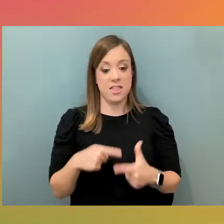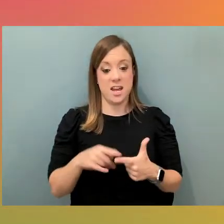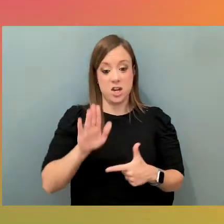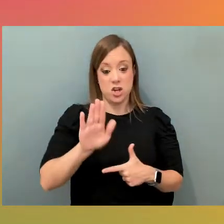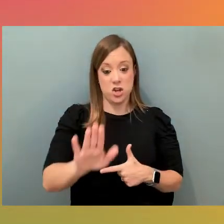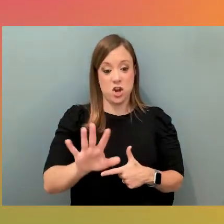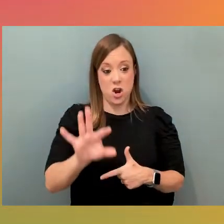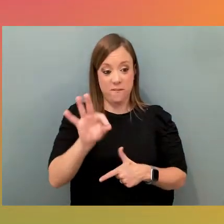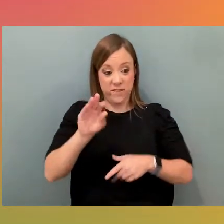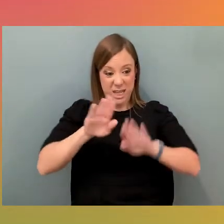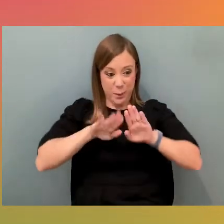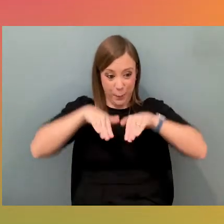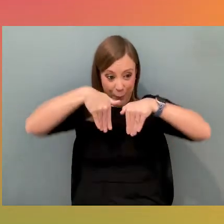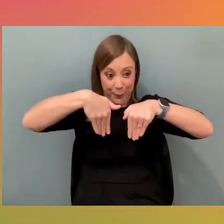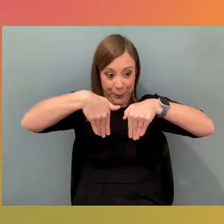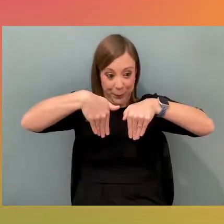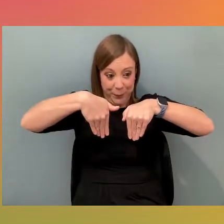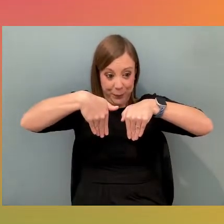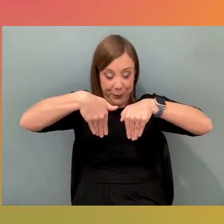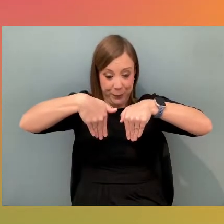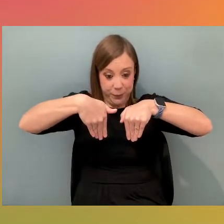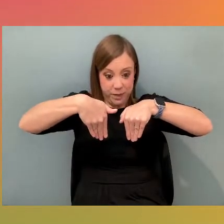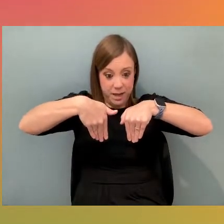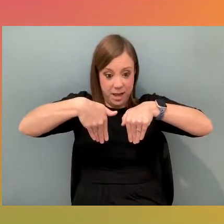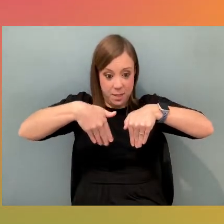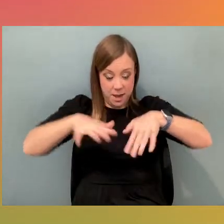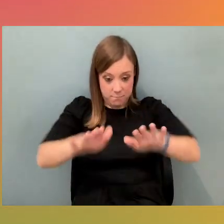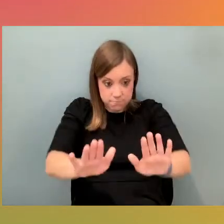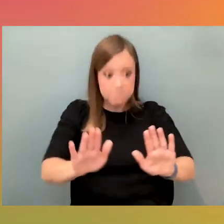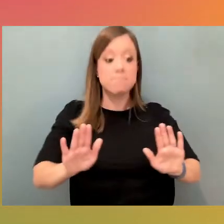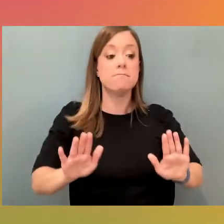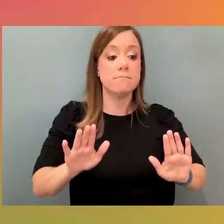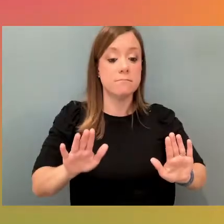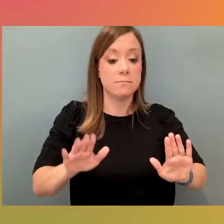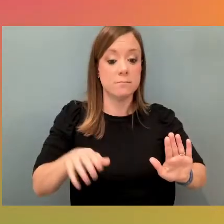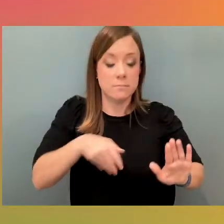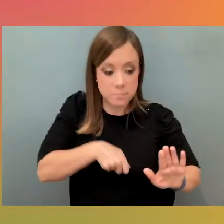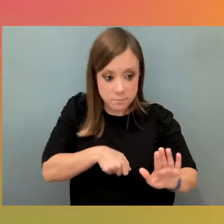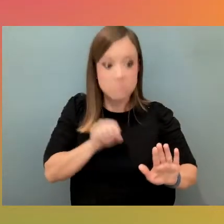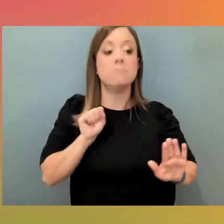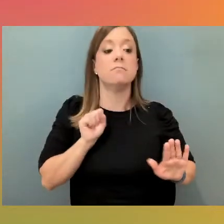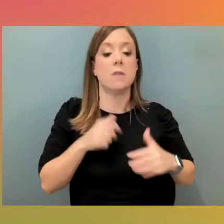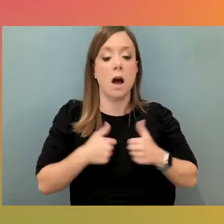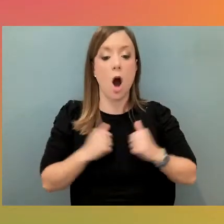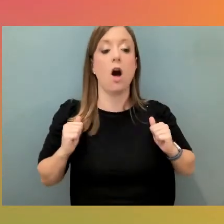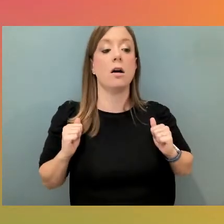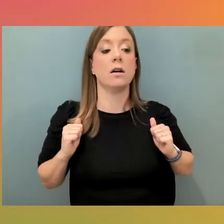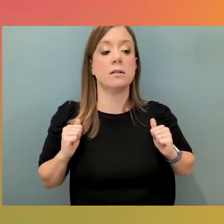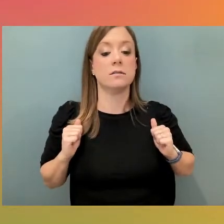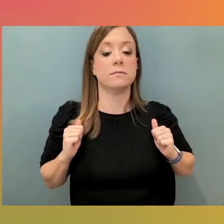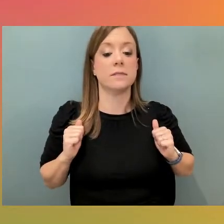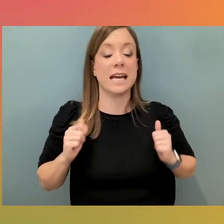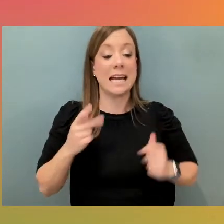PALMS BY YOUR CHEST, TUCK YOUR TOENAILS INTO THE FLOOR, TUCK YOUR TAIL BONE BACK IN BETWEEN YOUR LEGS.